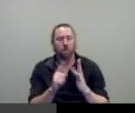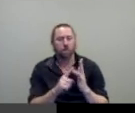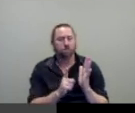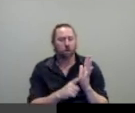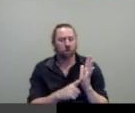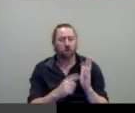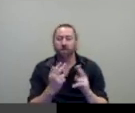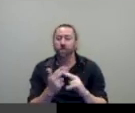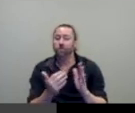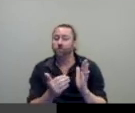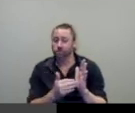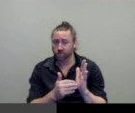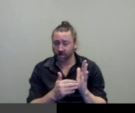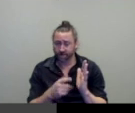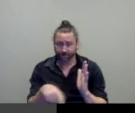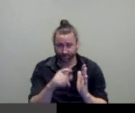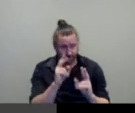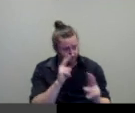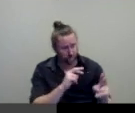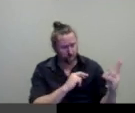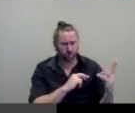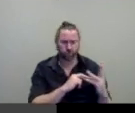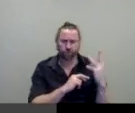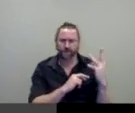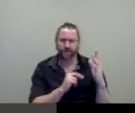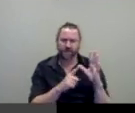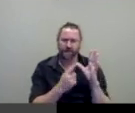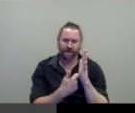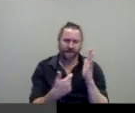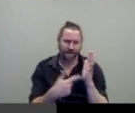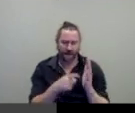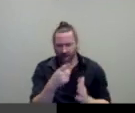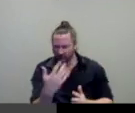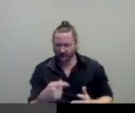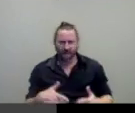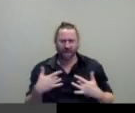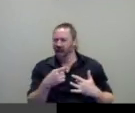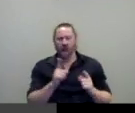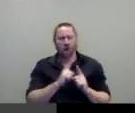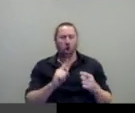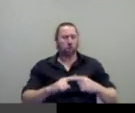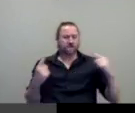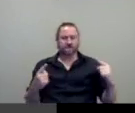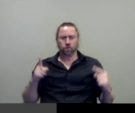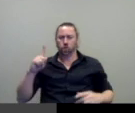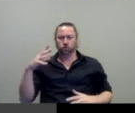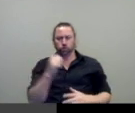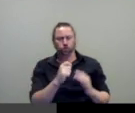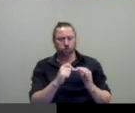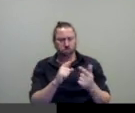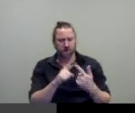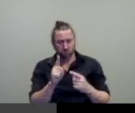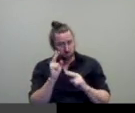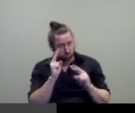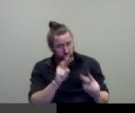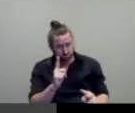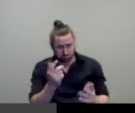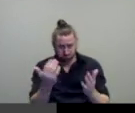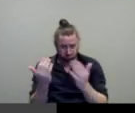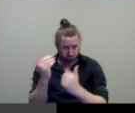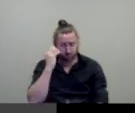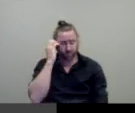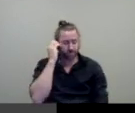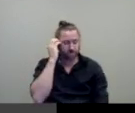look at these artworks what other opposites can you see and as you think about that let me tell